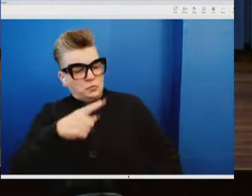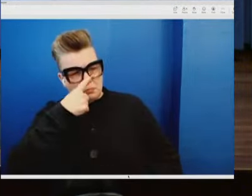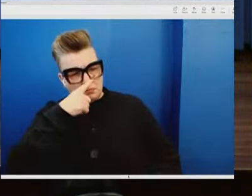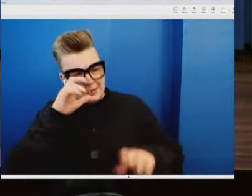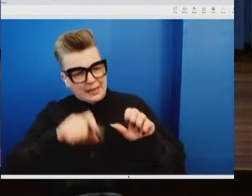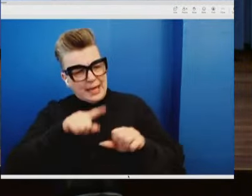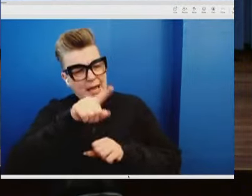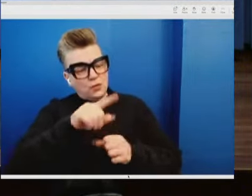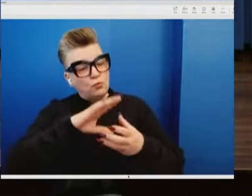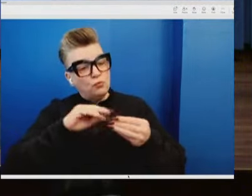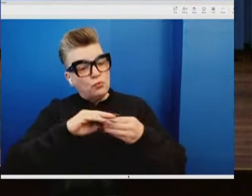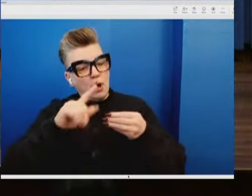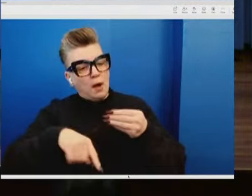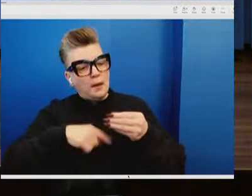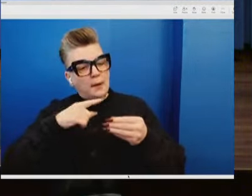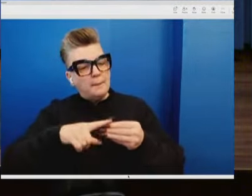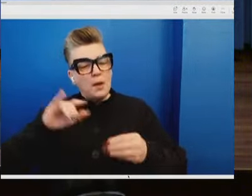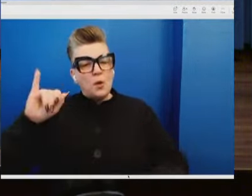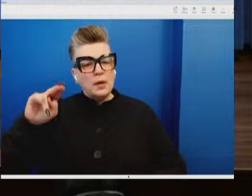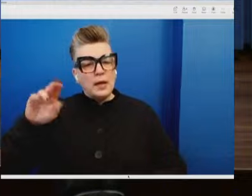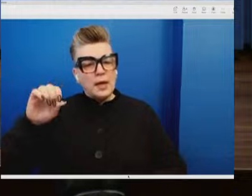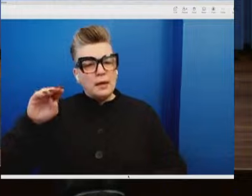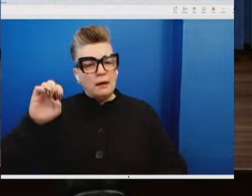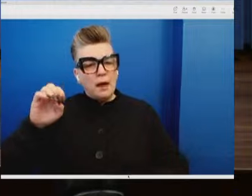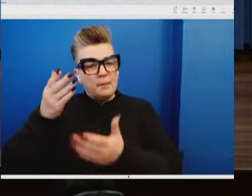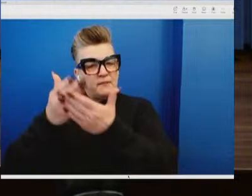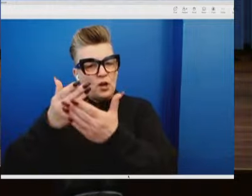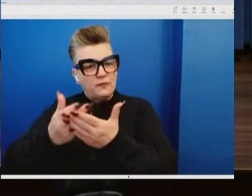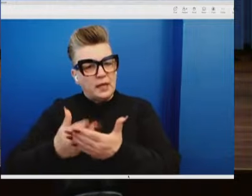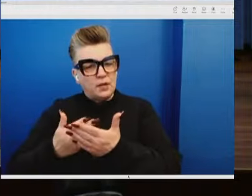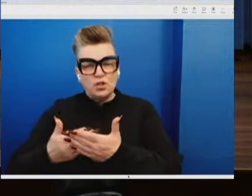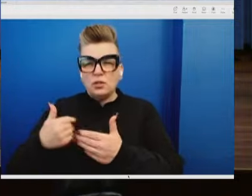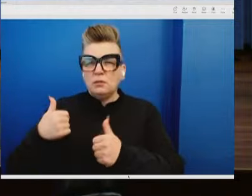of the new tools you're rolling out today. I spent a while last fall talking to states